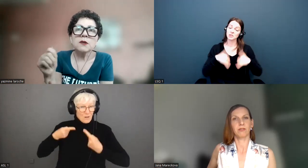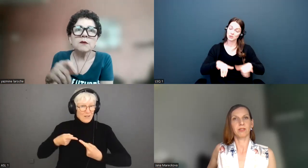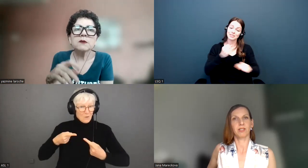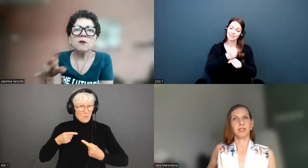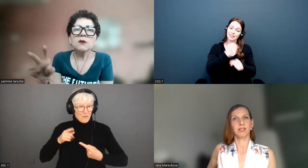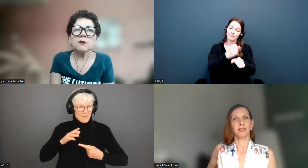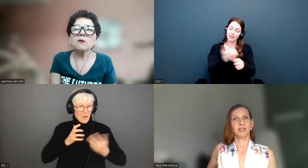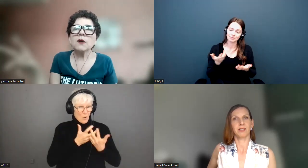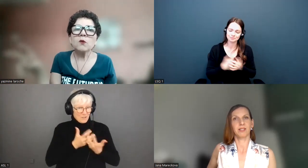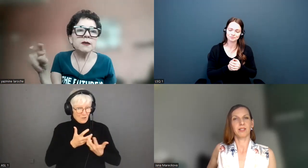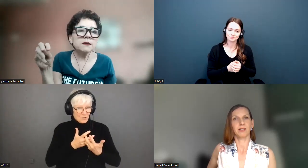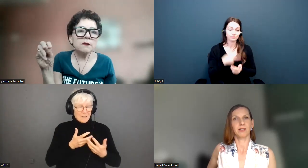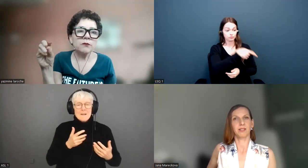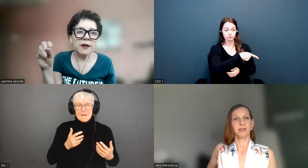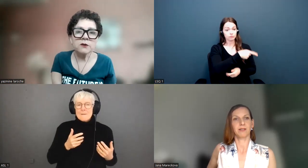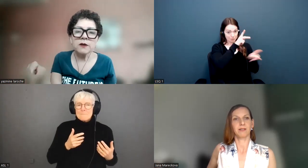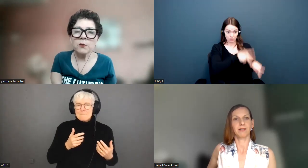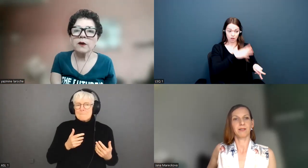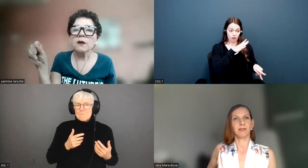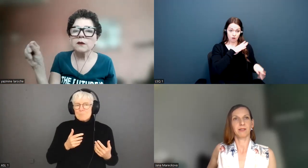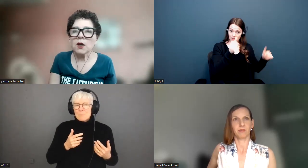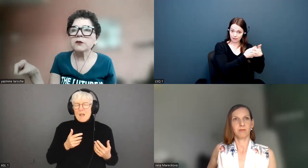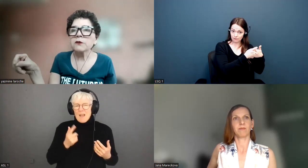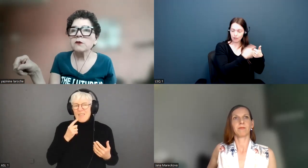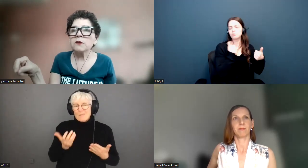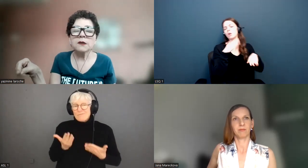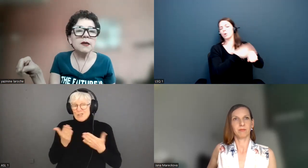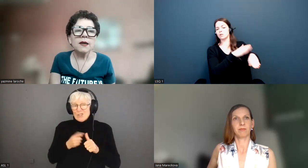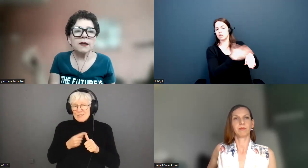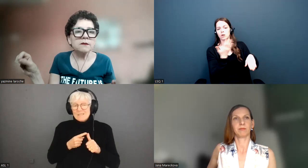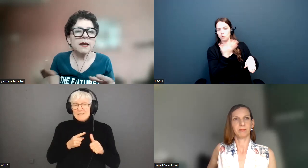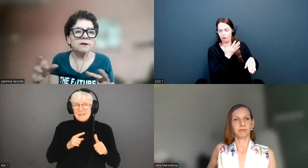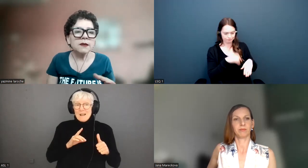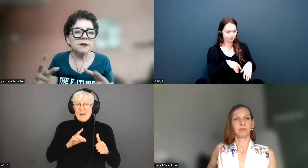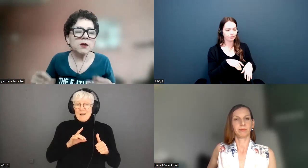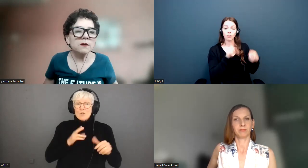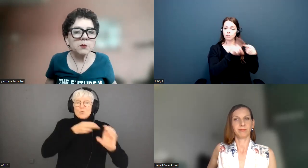things you can do and one is find your network talk to your union and and see what kind of